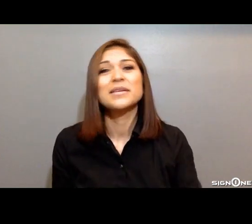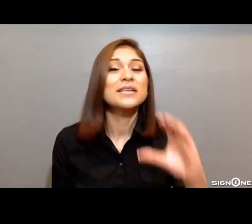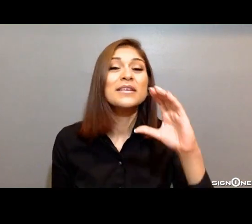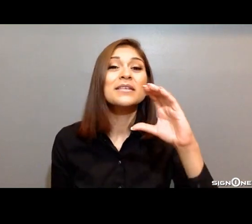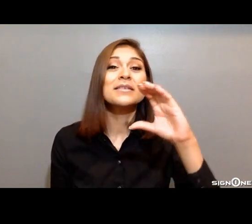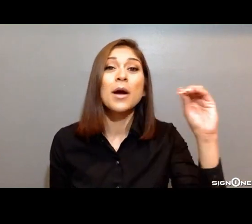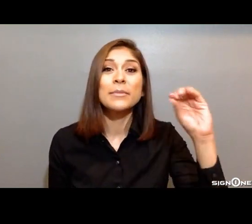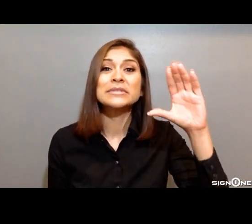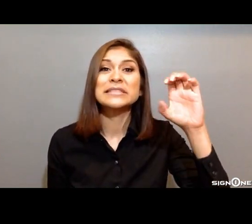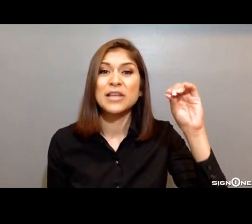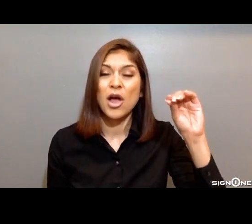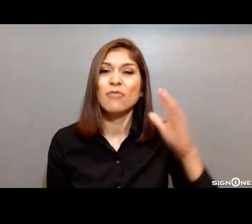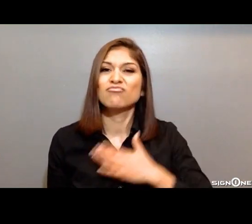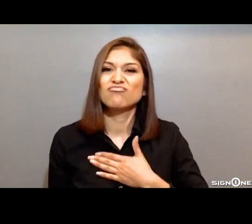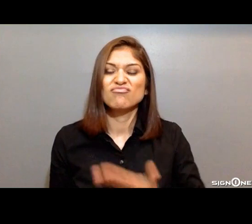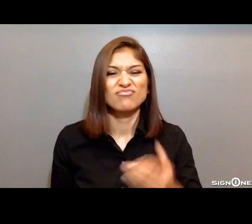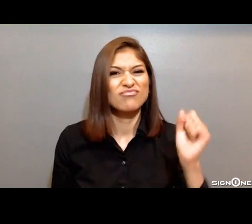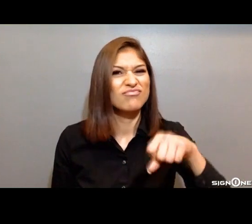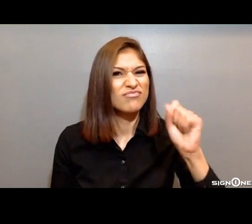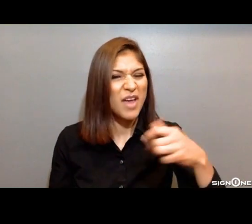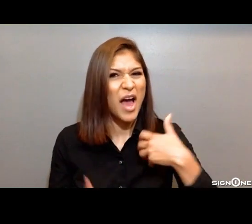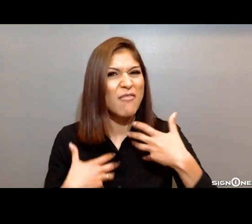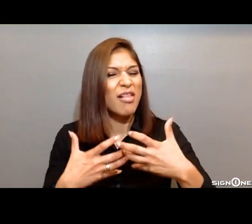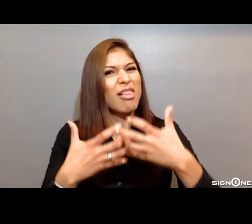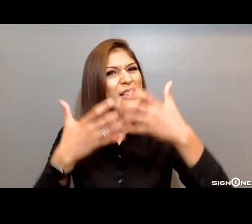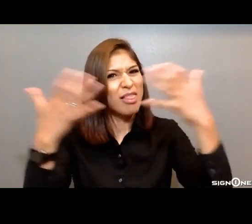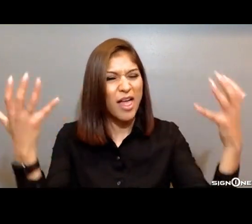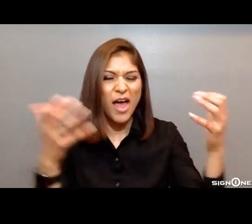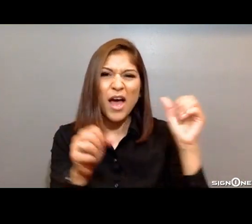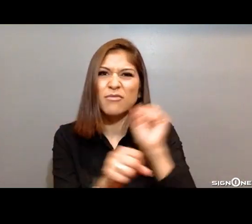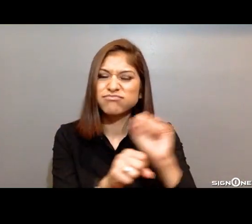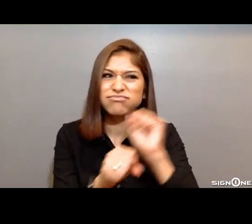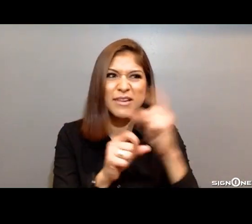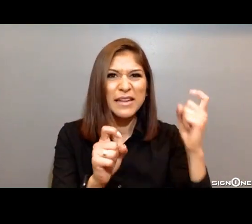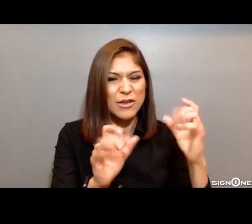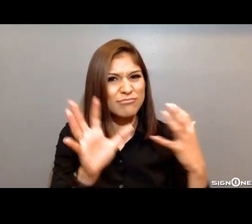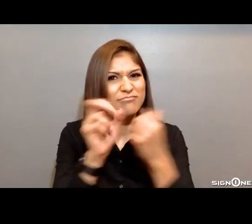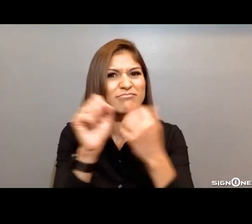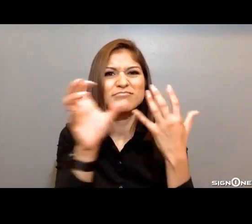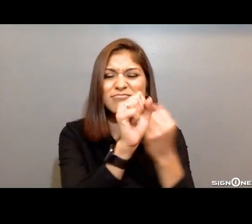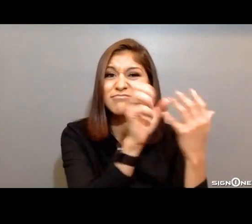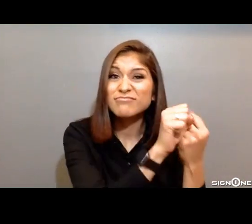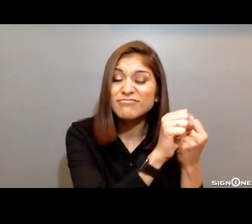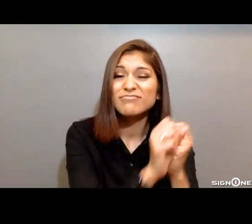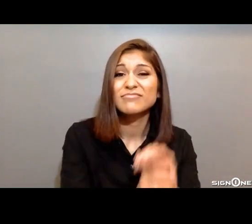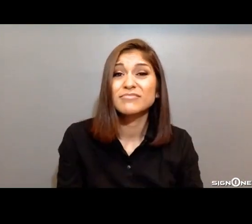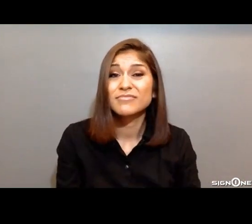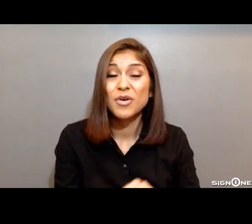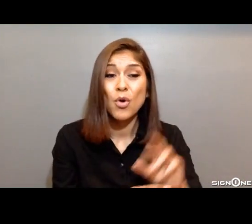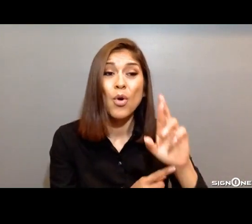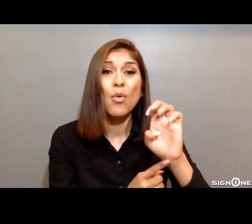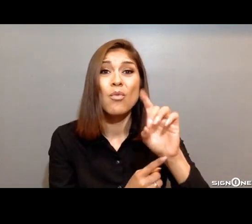The company's CEO admitted the company has work to do.